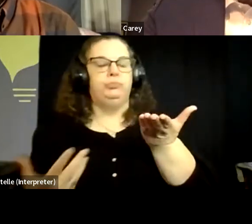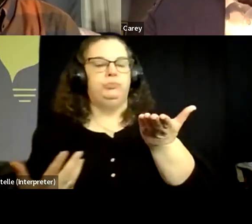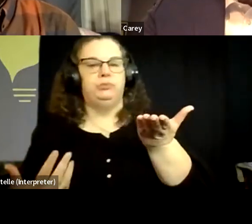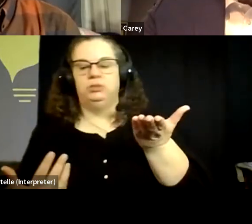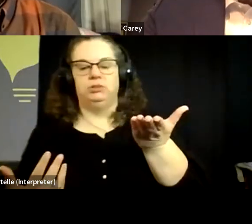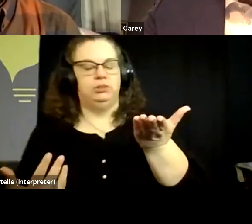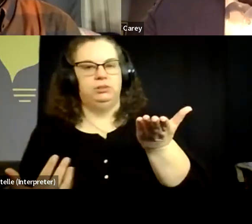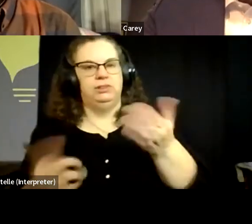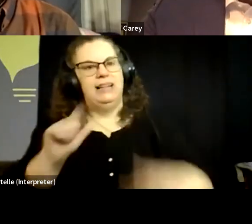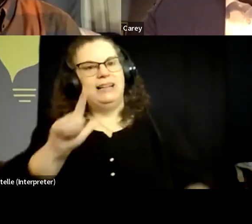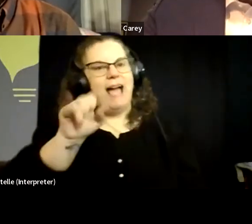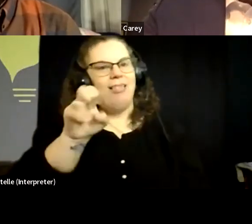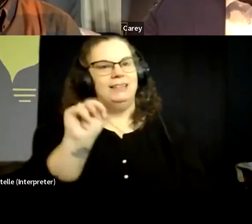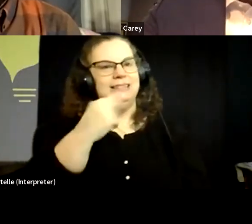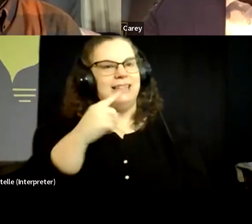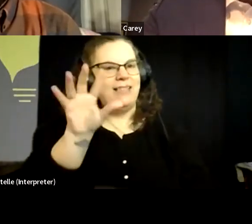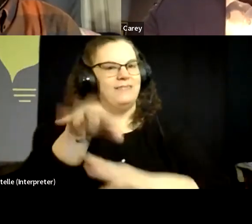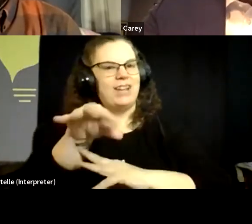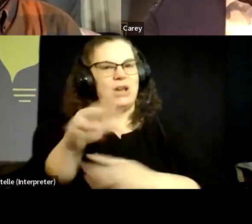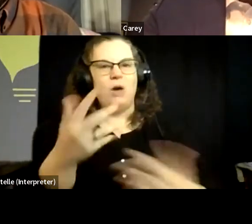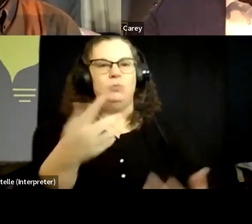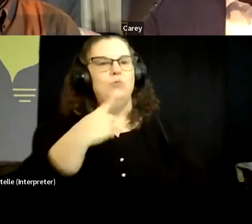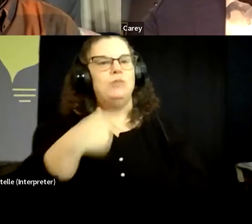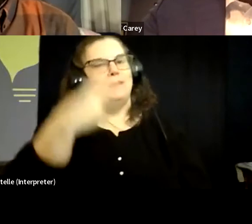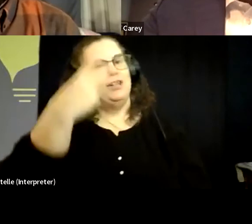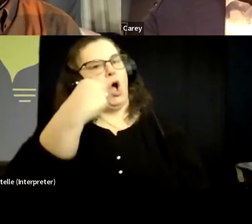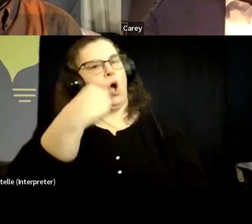Allison said in the video, if you tell me no, I'll find another